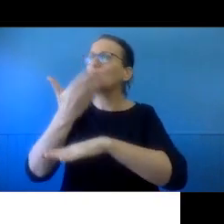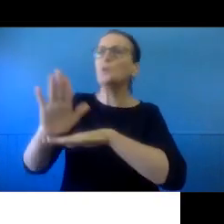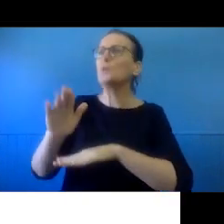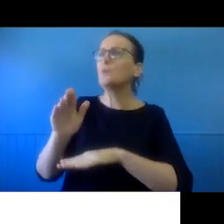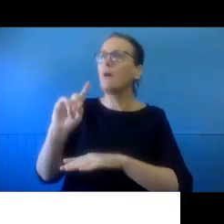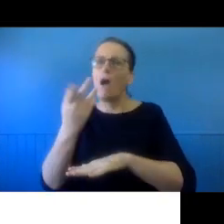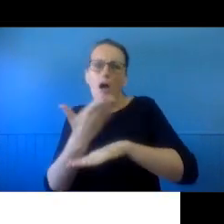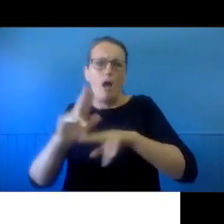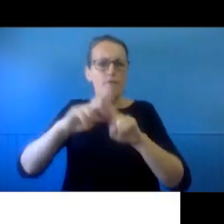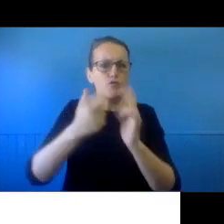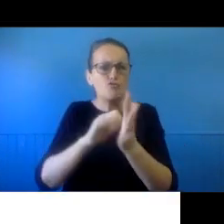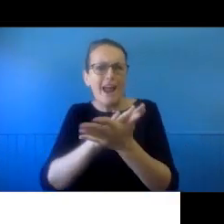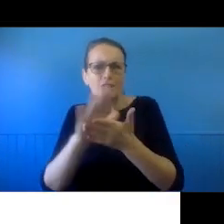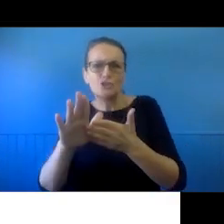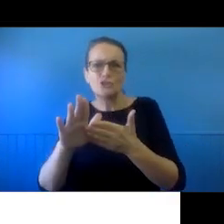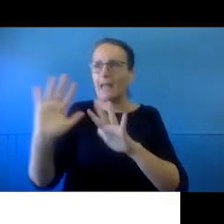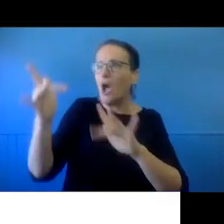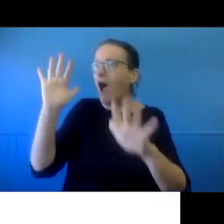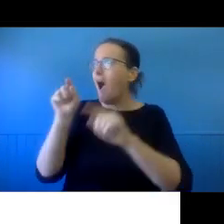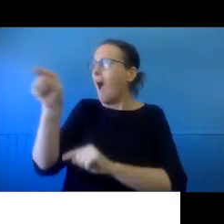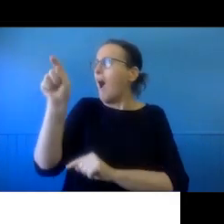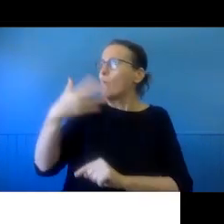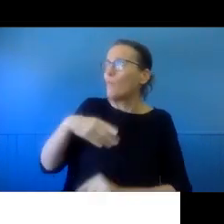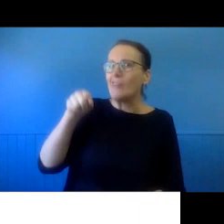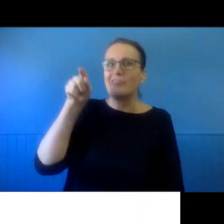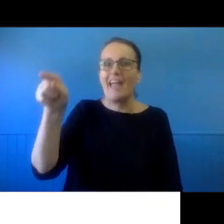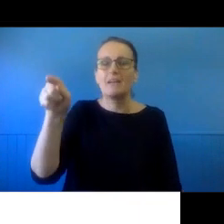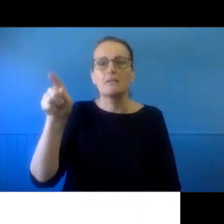fresh, and what's shiny. I think we do a disservice because we don't